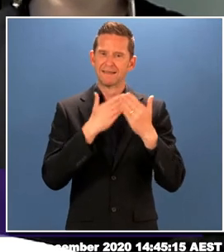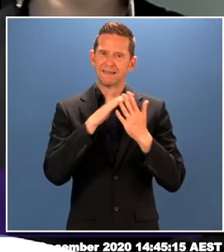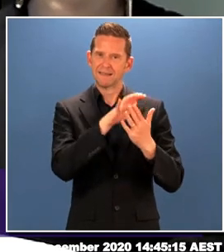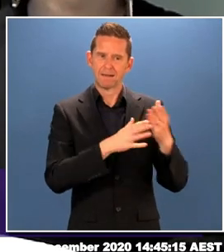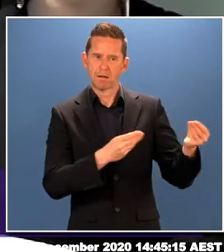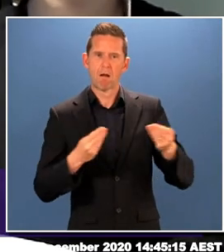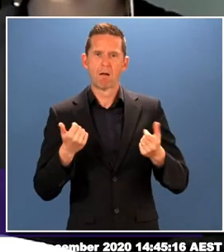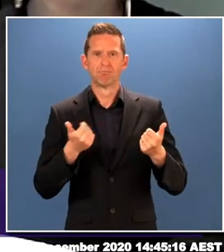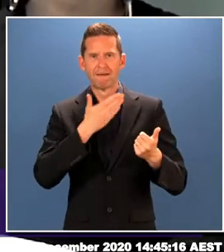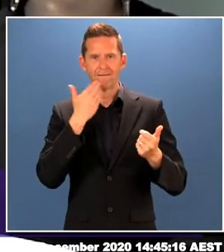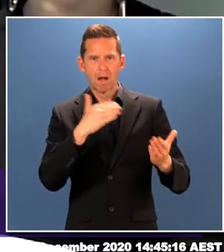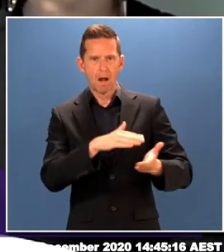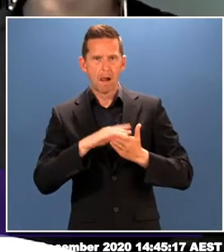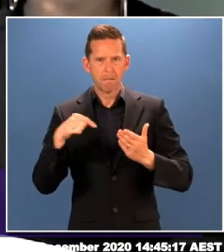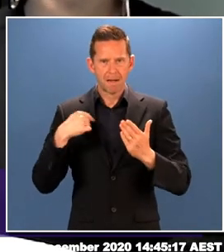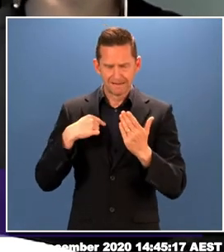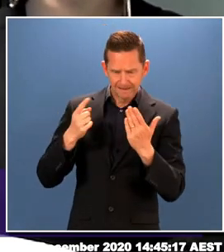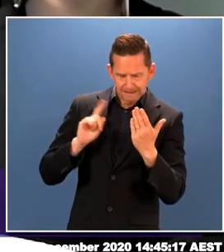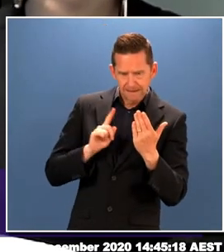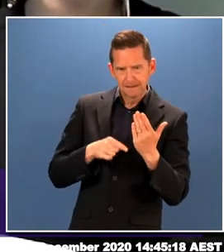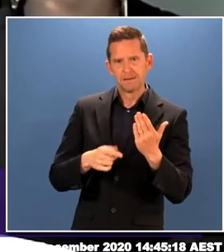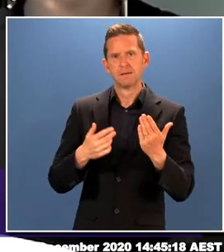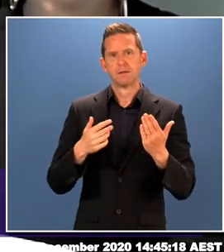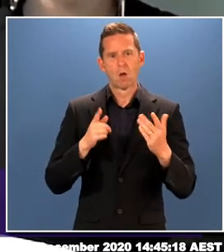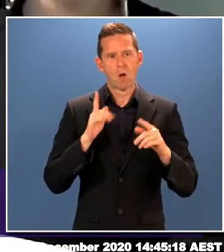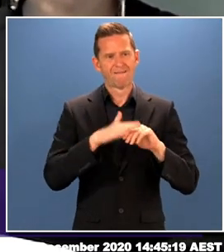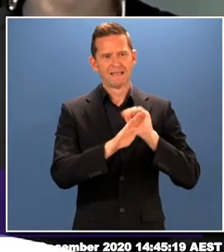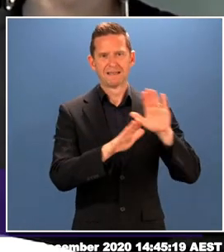actually captured the experiences of LGBTI people.